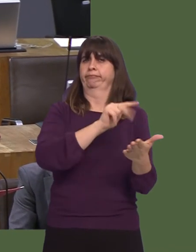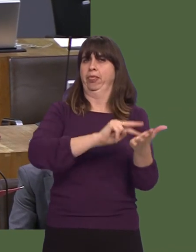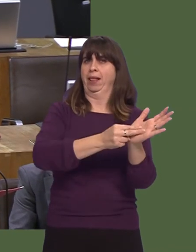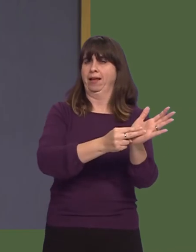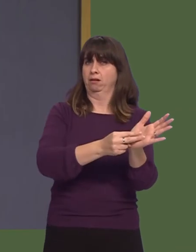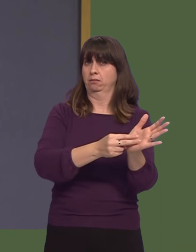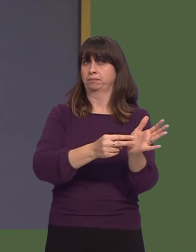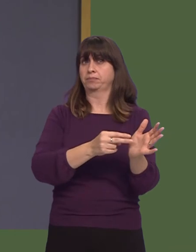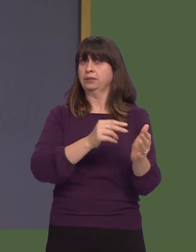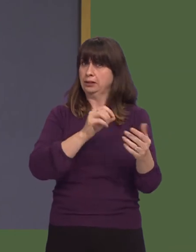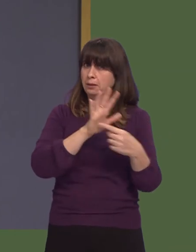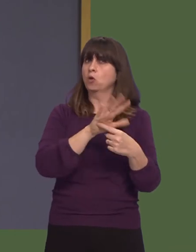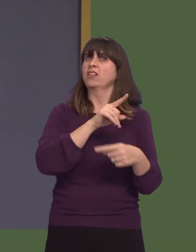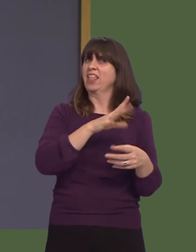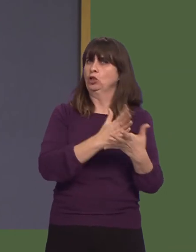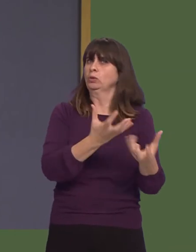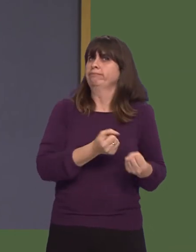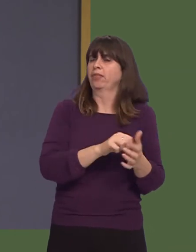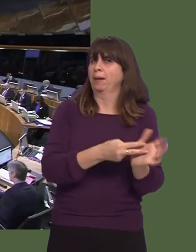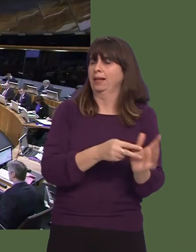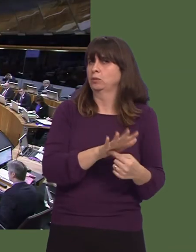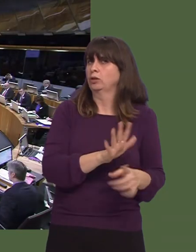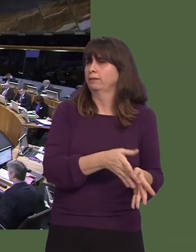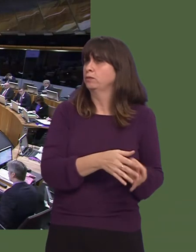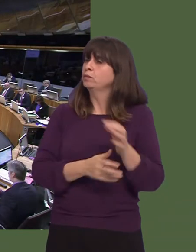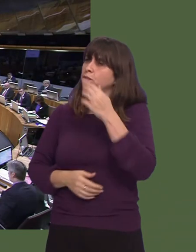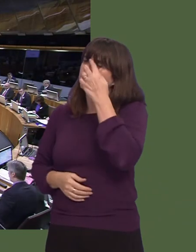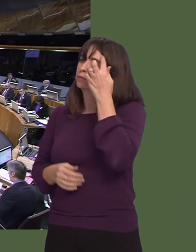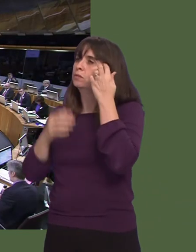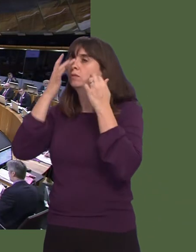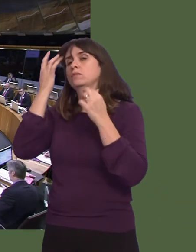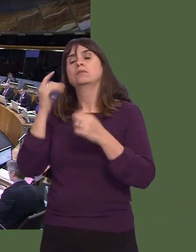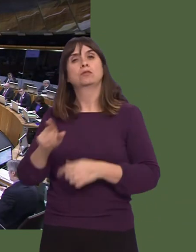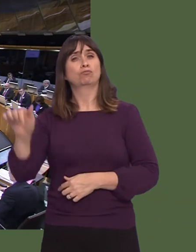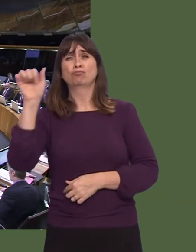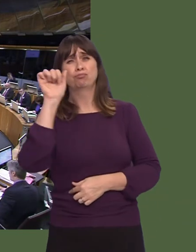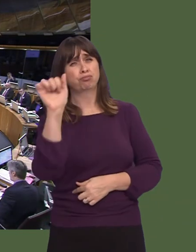Janet Finch-Saunders AM: Llyr is quite right to raise this, because we've got issues in